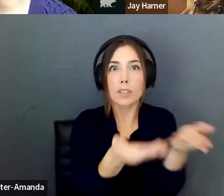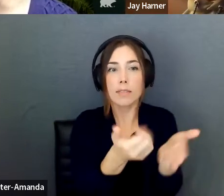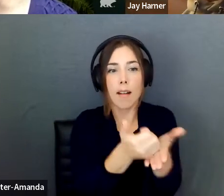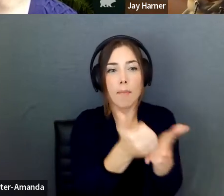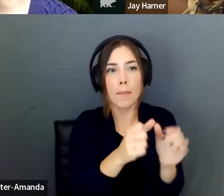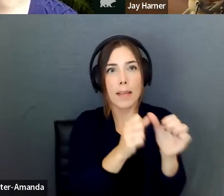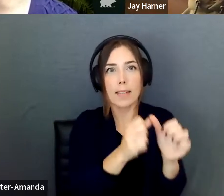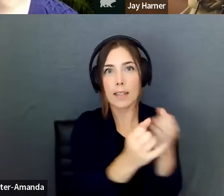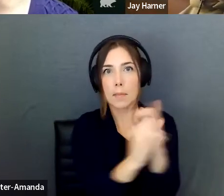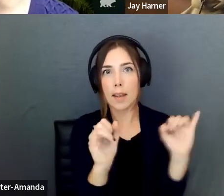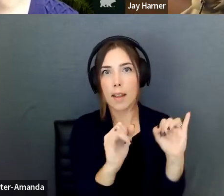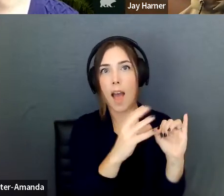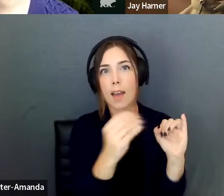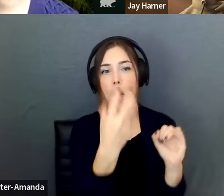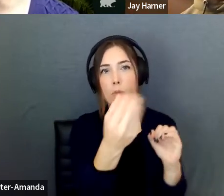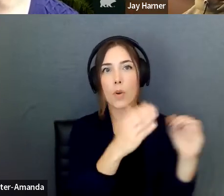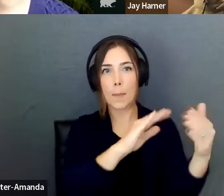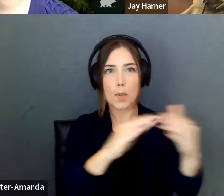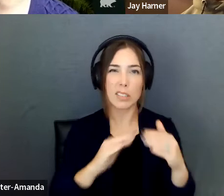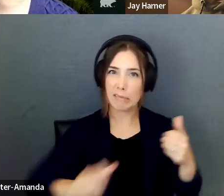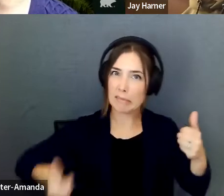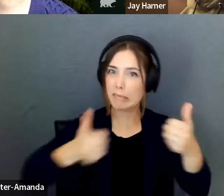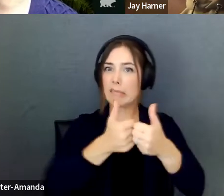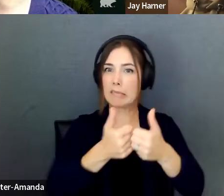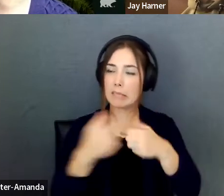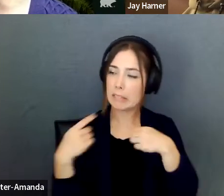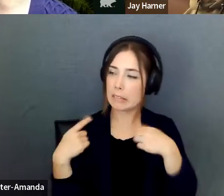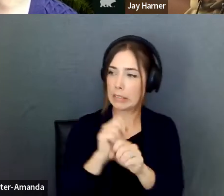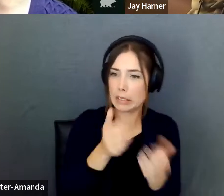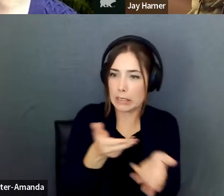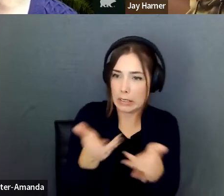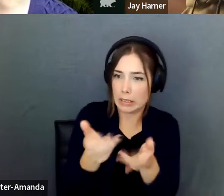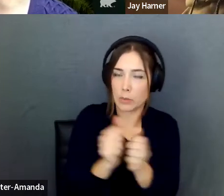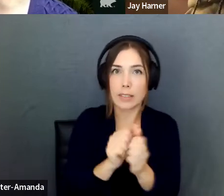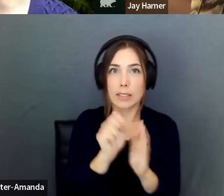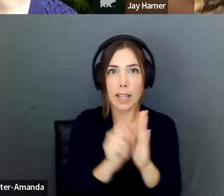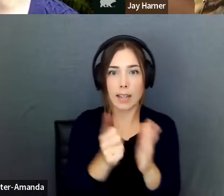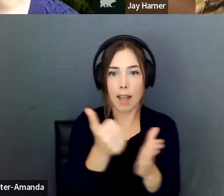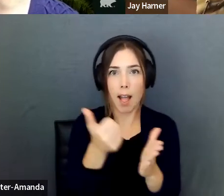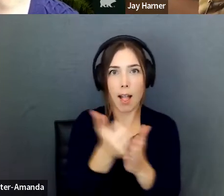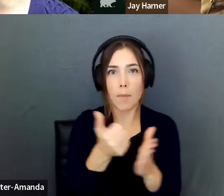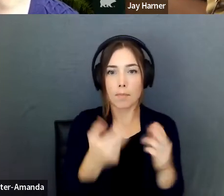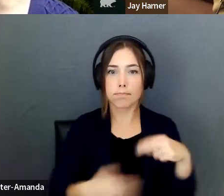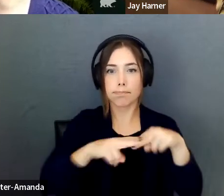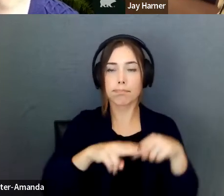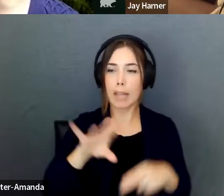We're working on the state to expand that. We did receive an 8 percent budget increase several months ago.